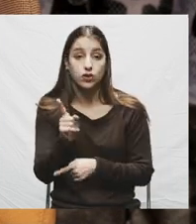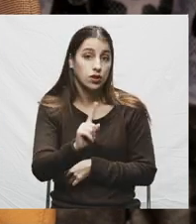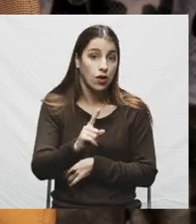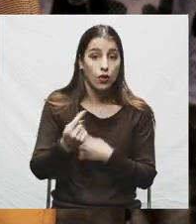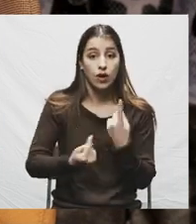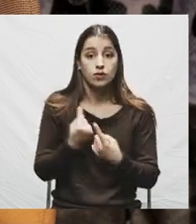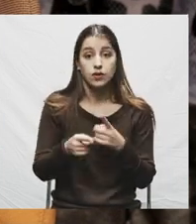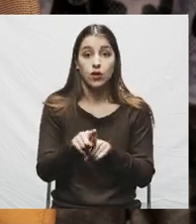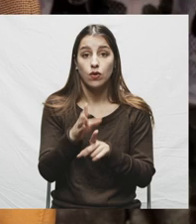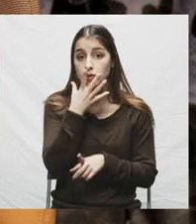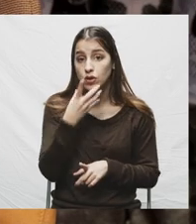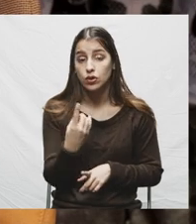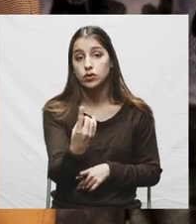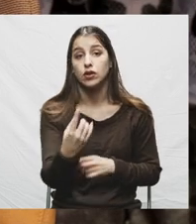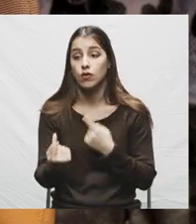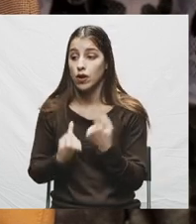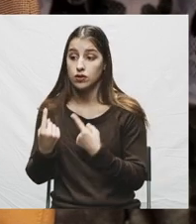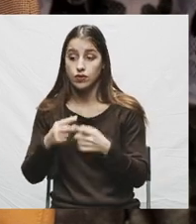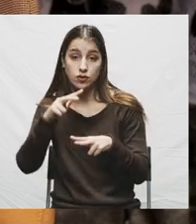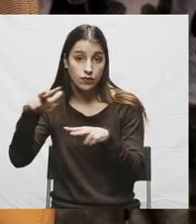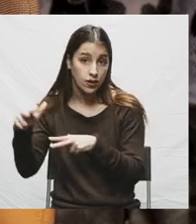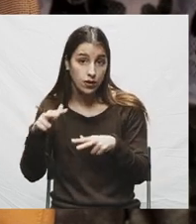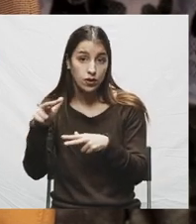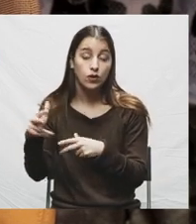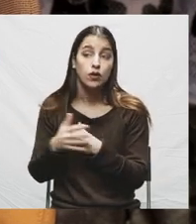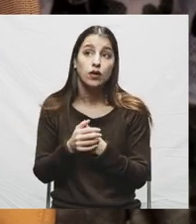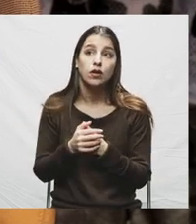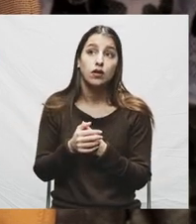Sometimes, no. Sometimes it’s just a solo or I include a video.